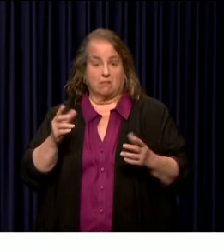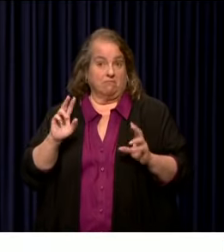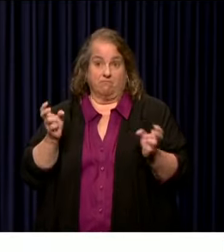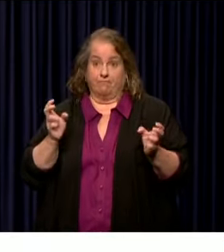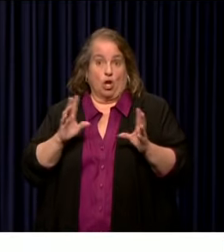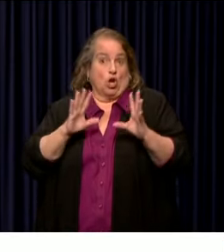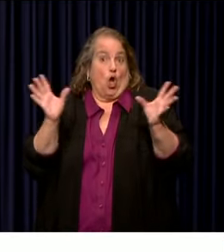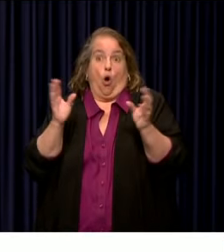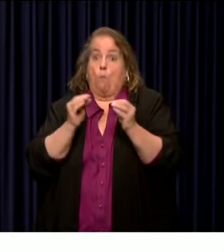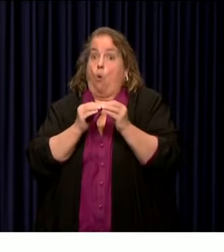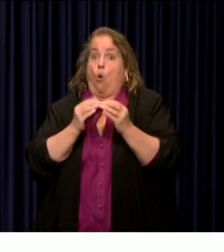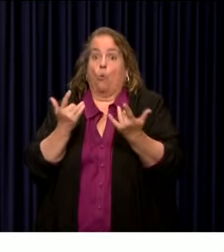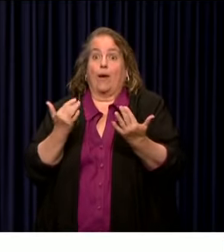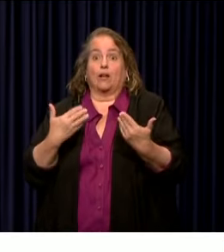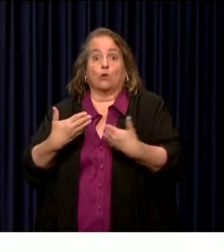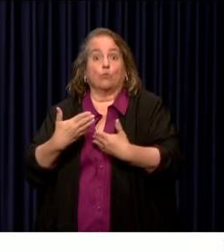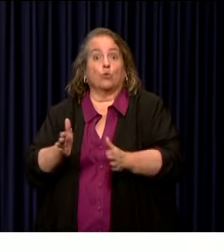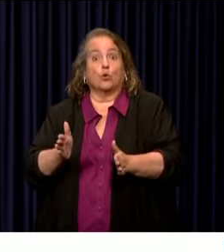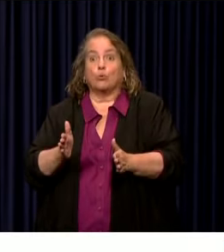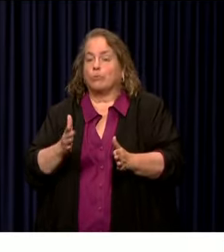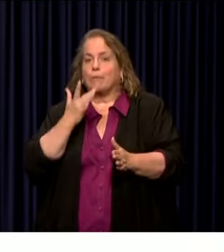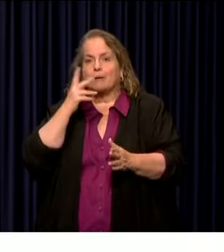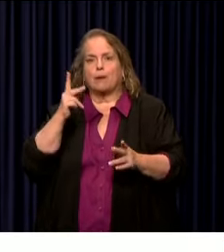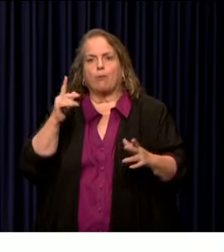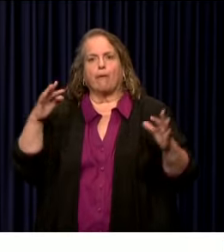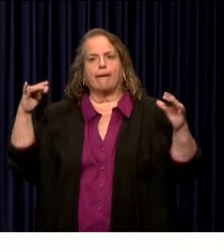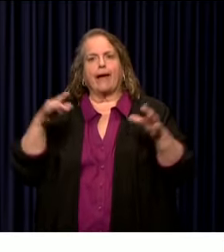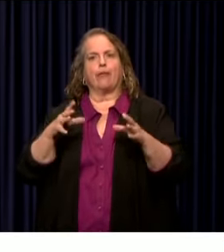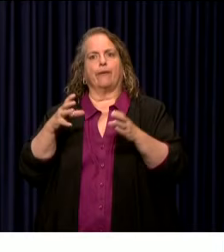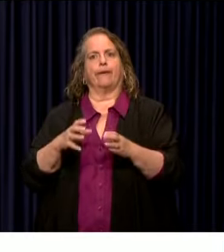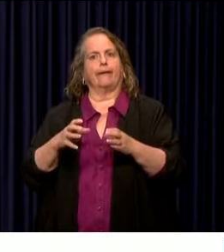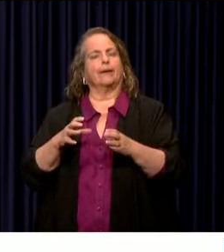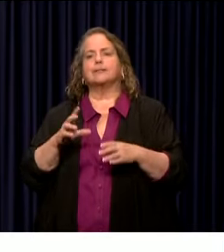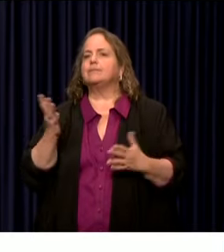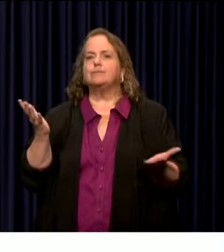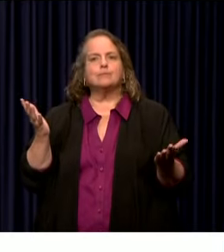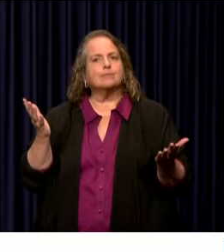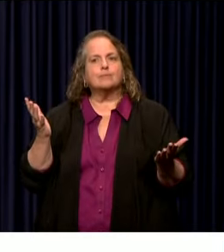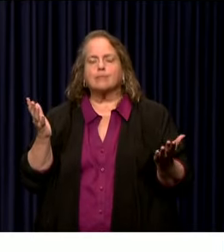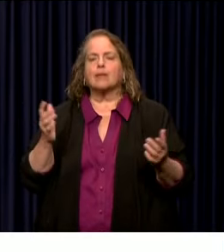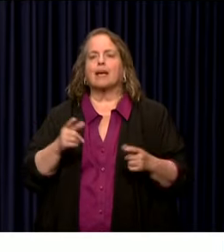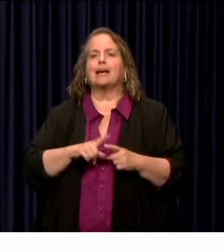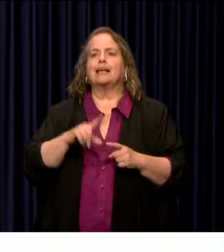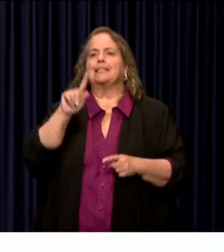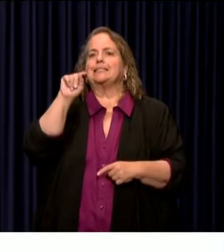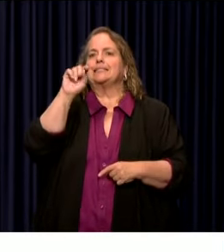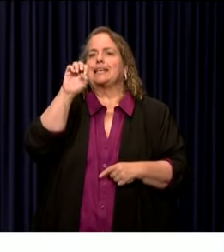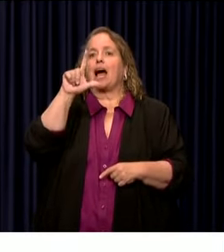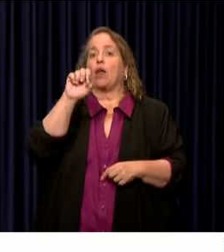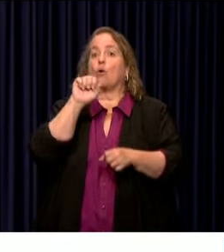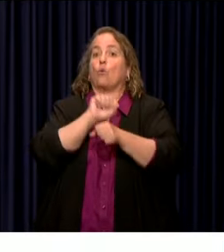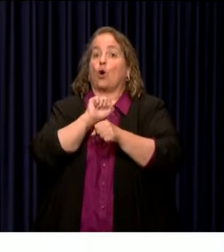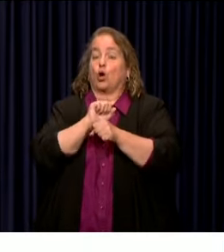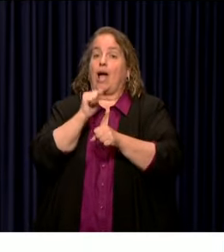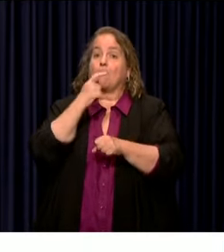I TOOK YA'LL ARE NOTES. THE GOVERNOR GOT SOME OF THE KEY POINTS THAT I WAS GOING TO TALK ABOUT, BUT ONE OF THE THINGS THAT'S REALLY IMPORTANT